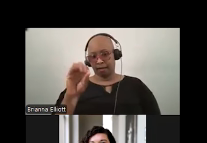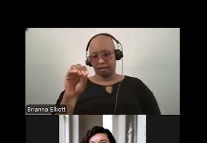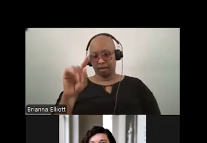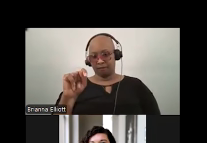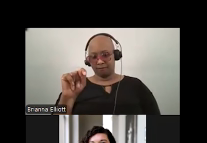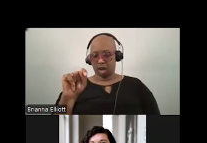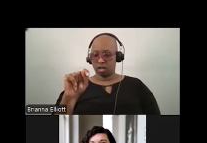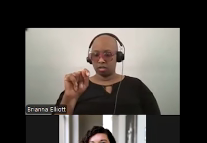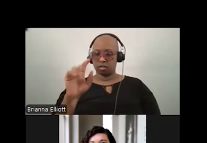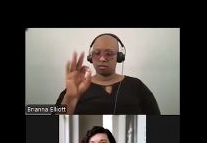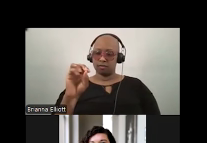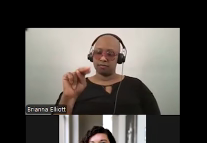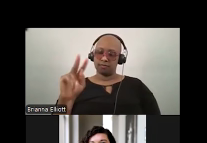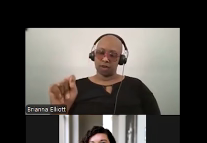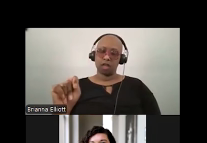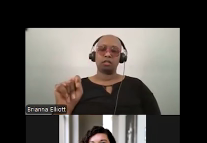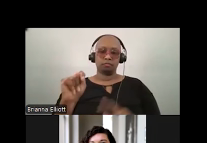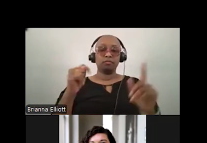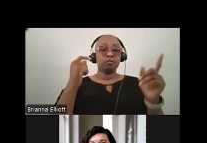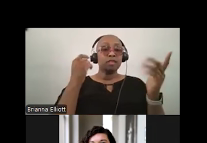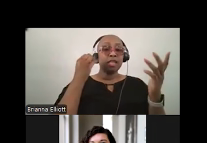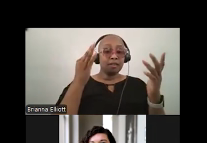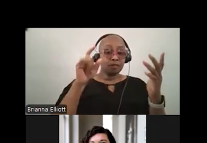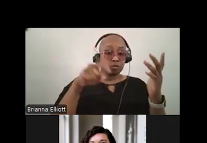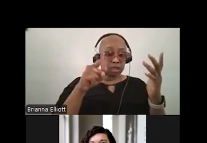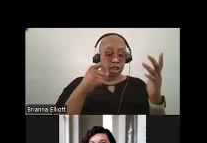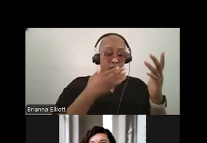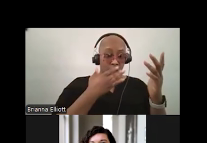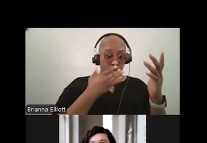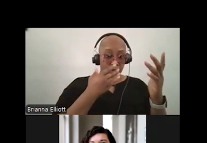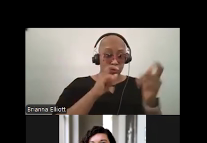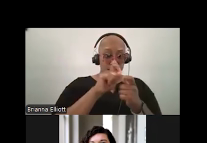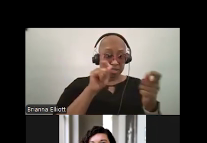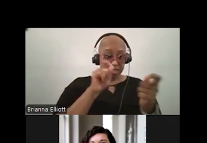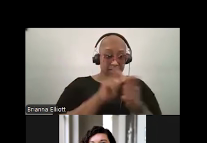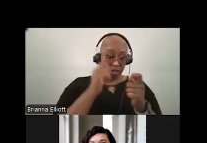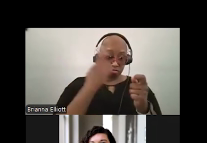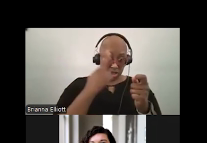need color for a specific reason. Try to stay away from it. So, let's format these cells.